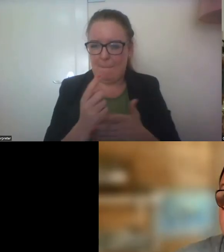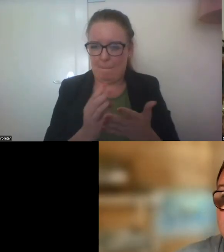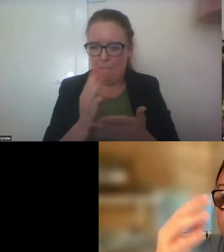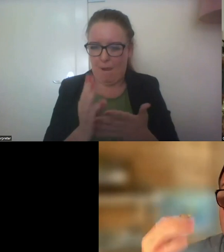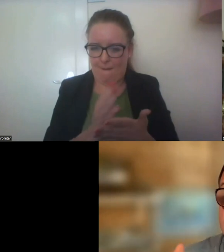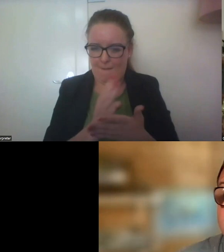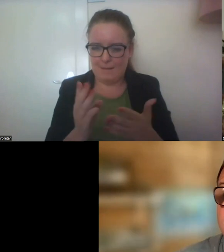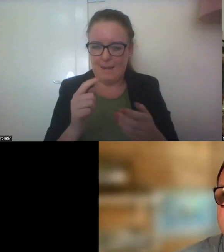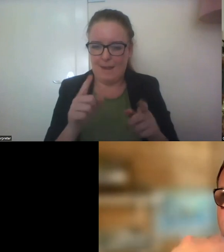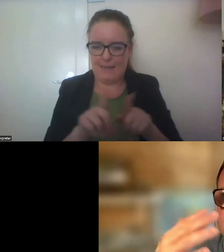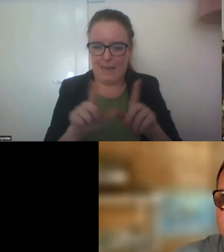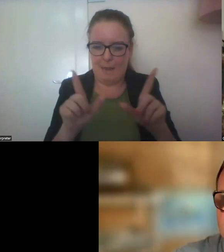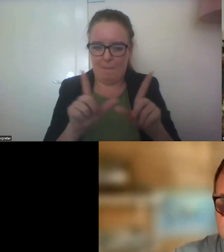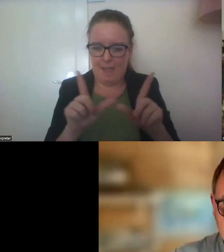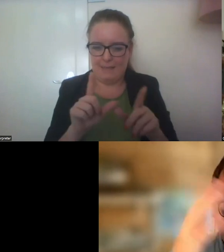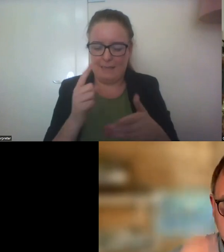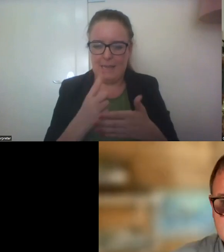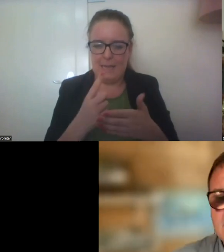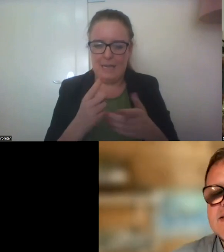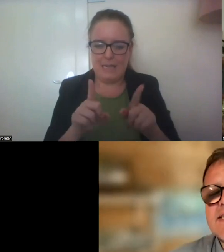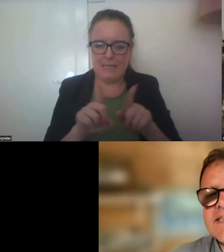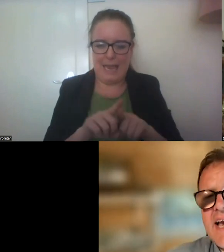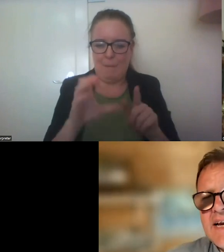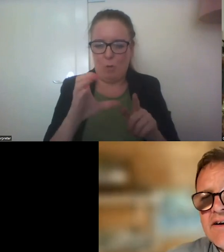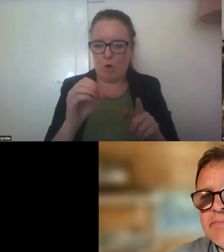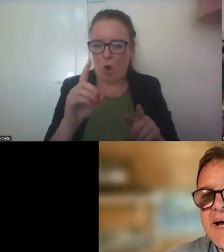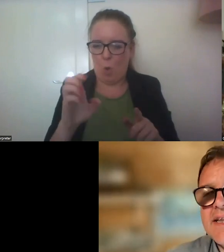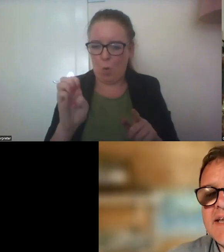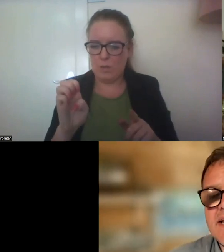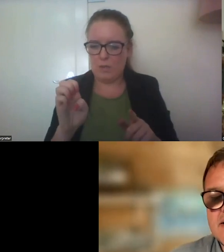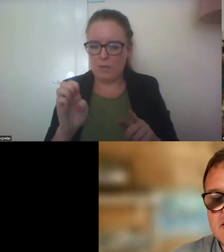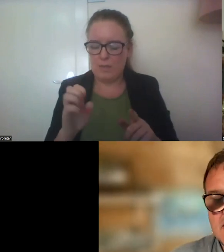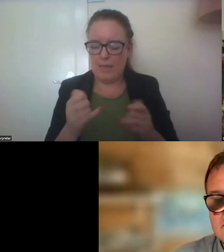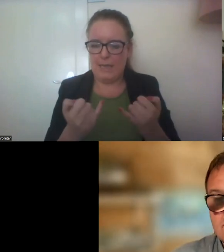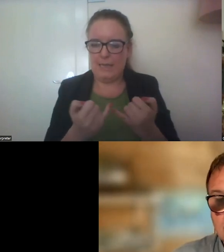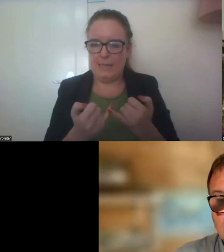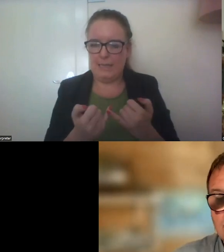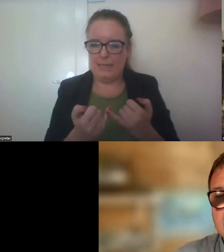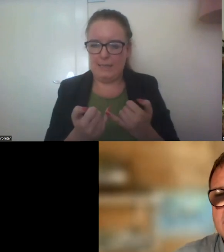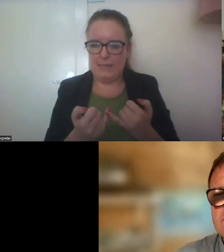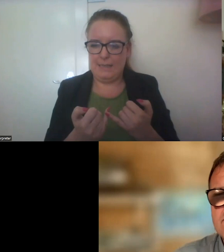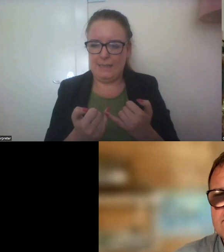be it codes, be it the software. It's the scaling up and the kind of working through,